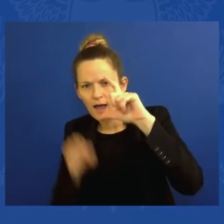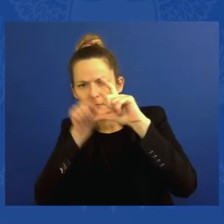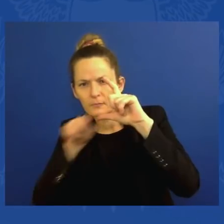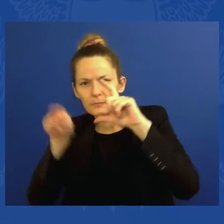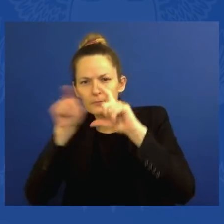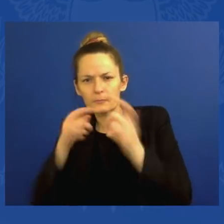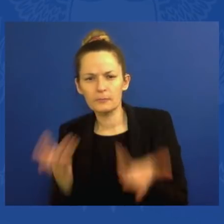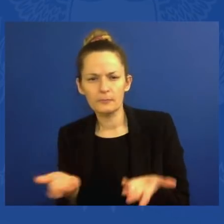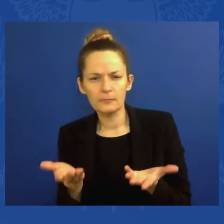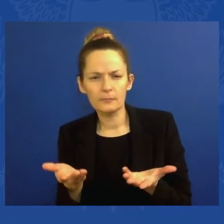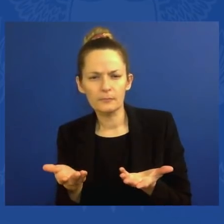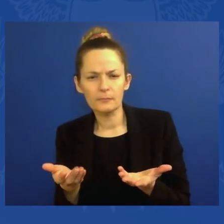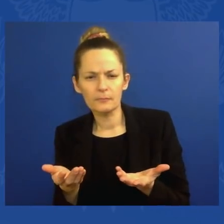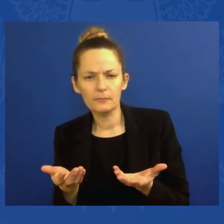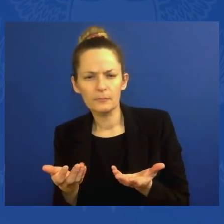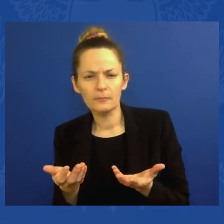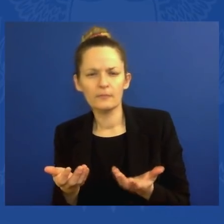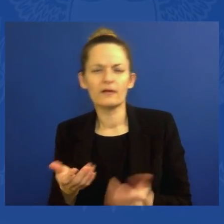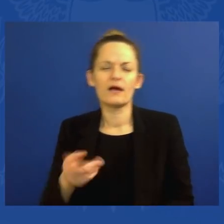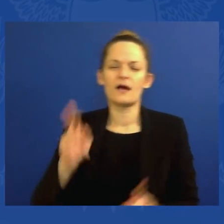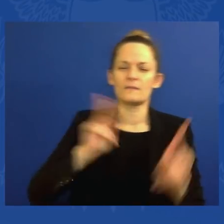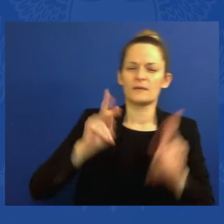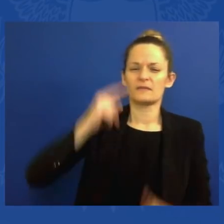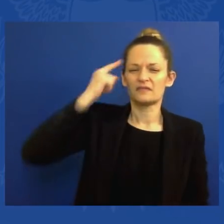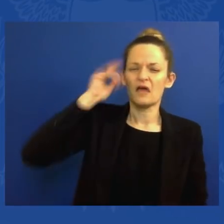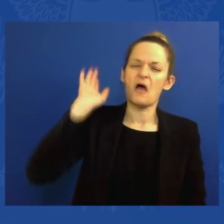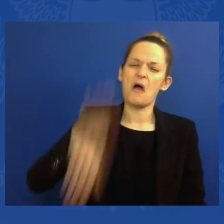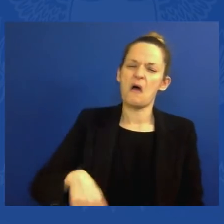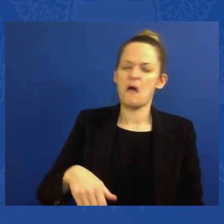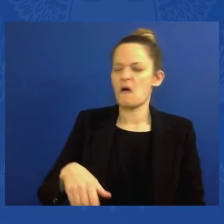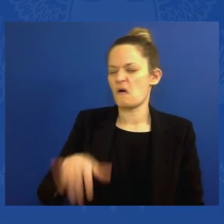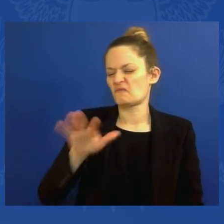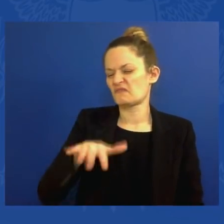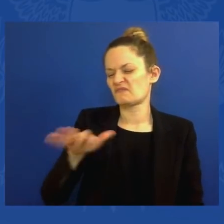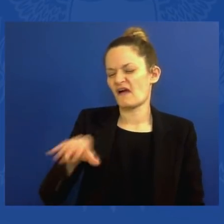To me, 55 percent isn't "substantially all;" it's slightly over half.